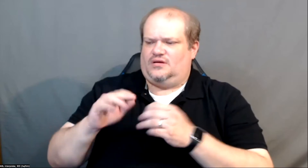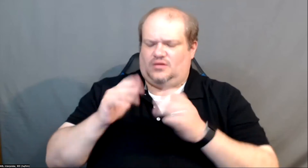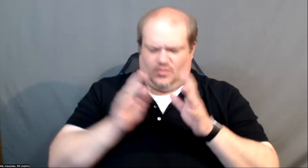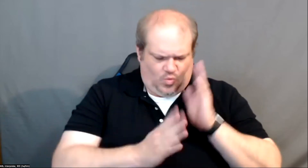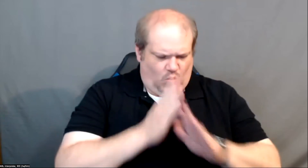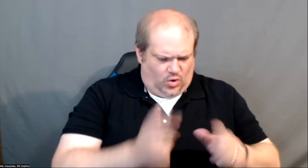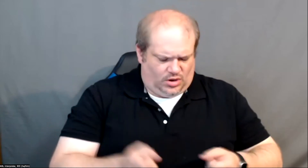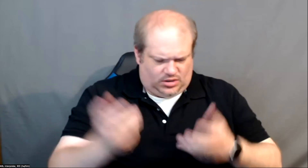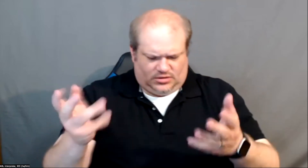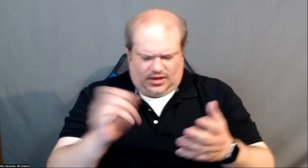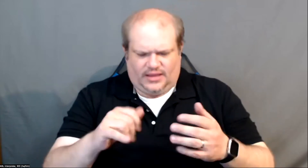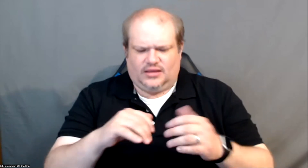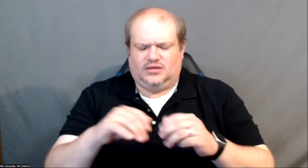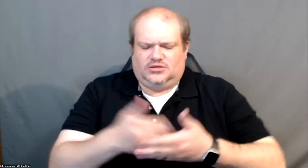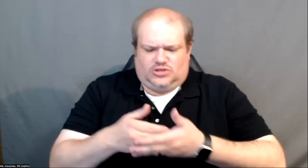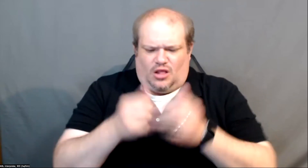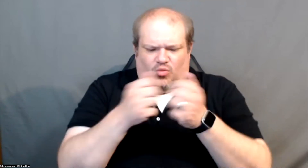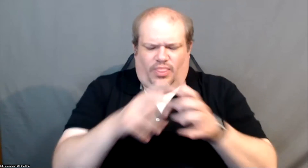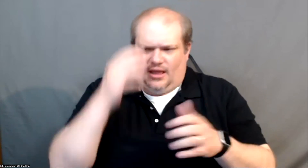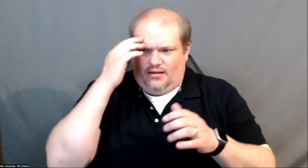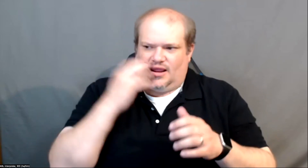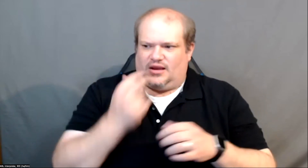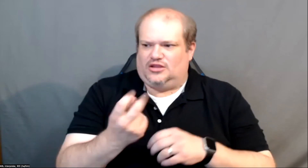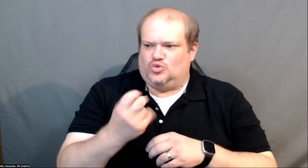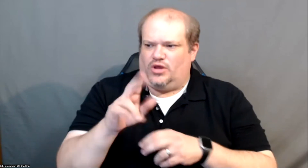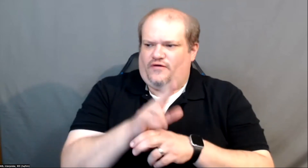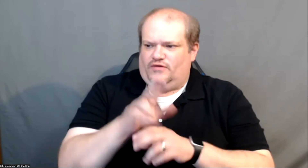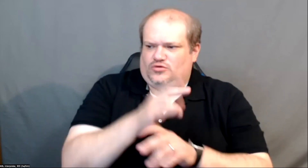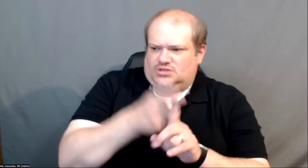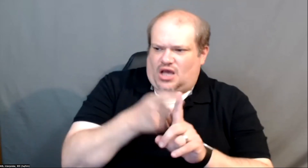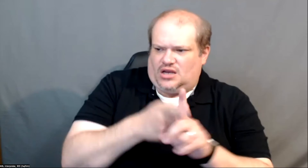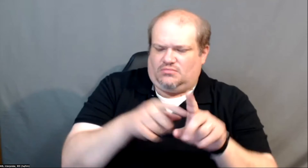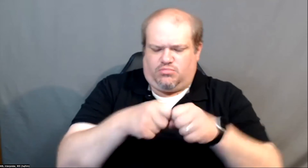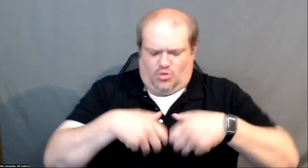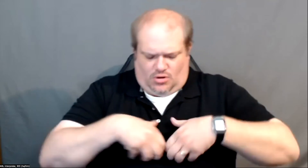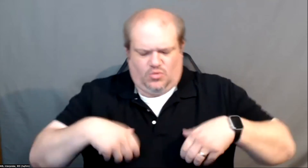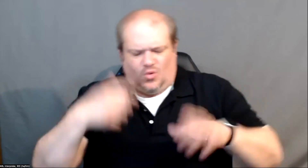Headless baby doll and 12 used condoms broken brassieres that remind me of my